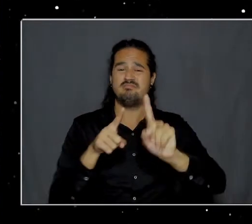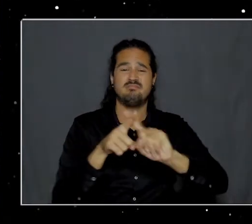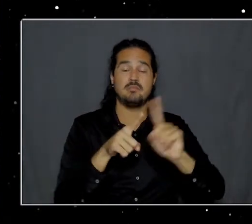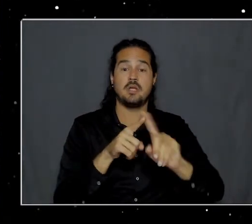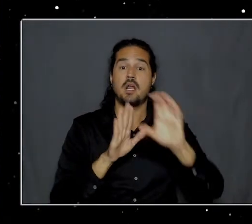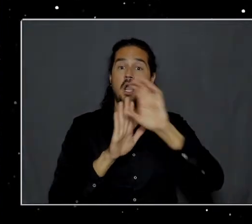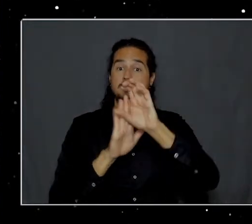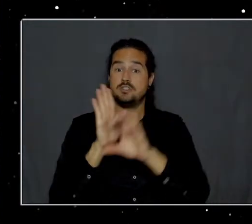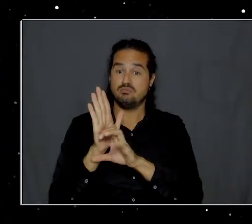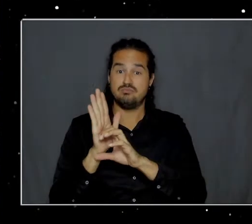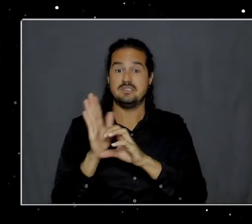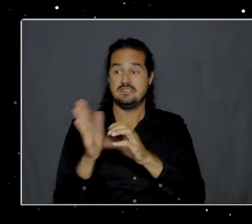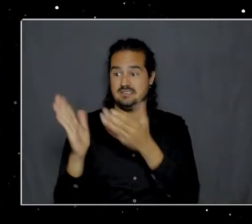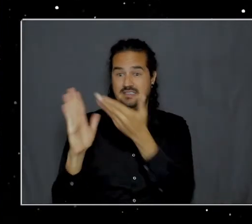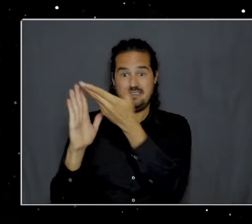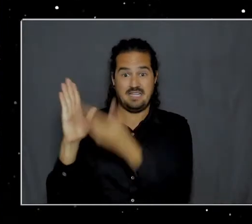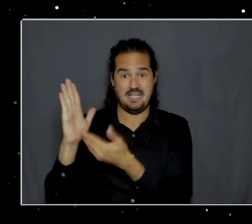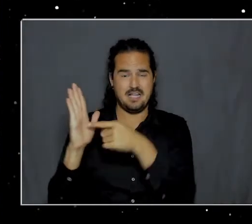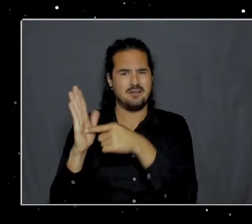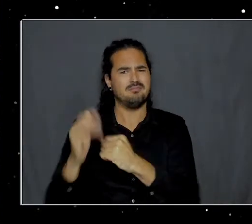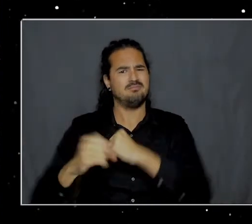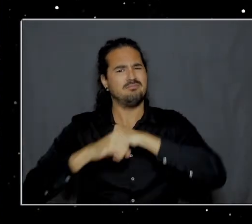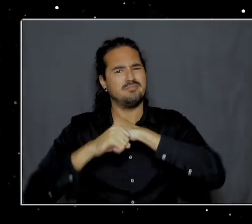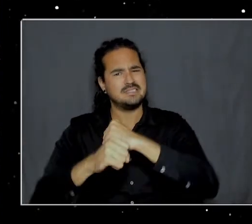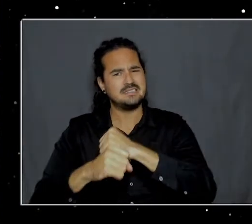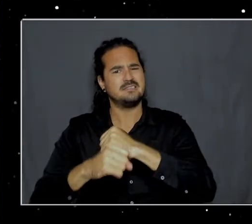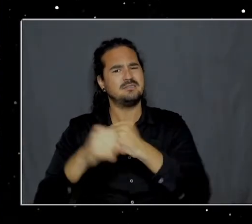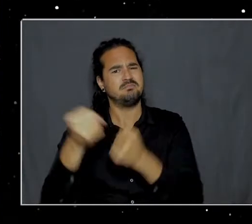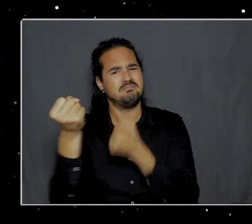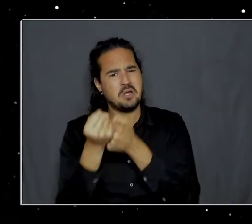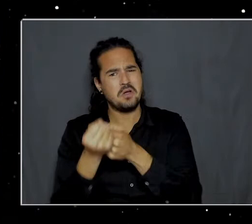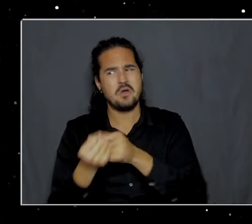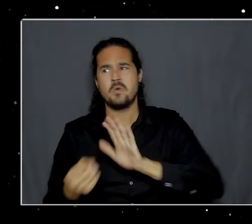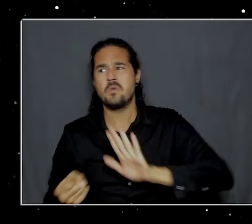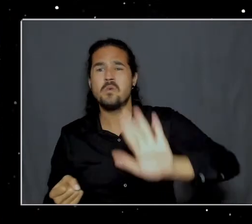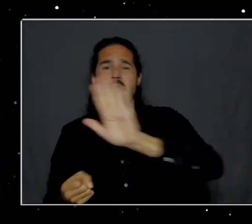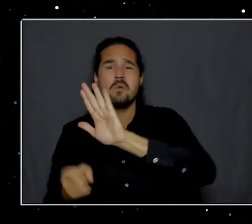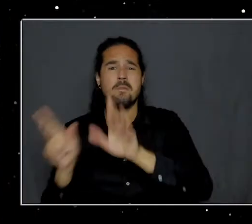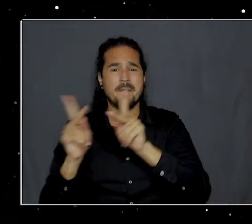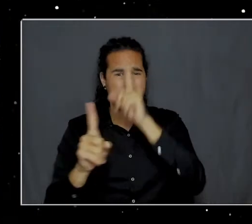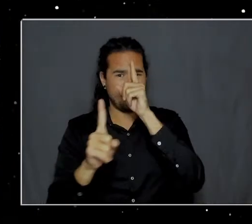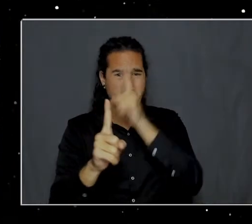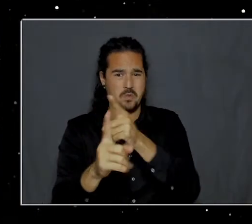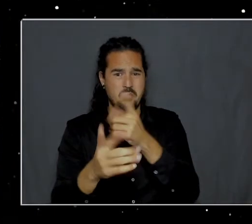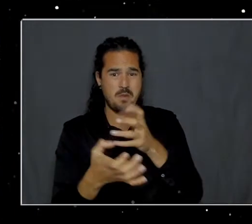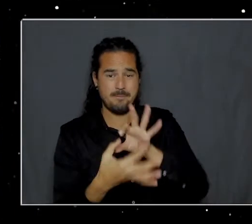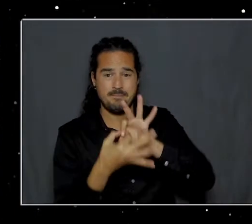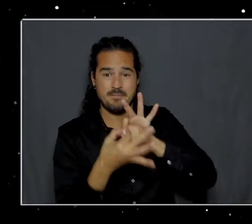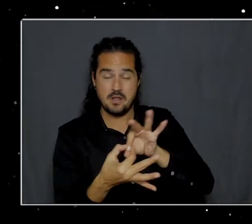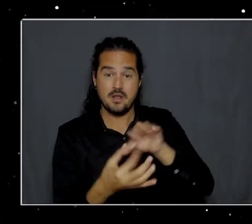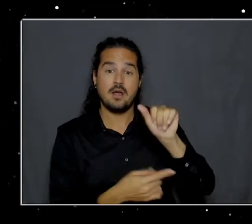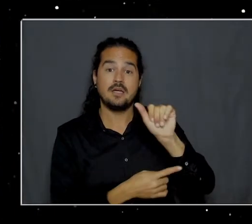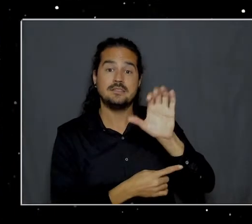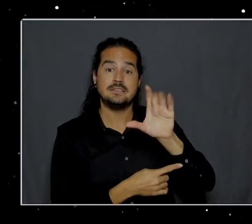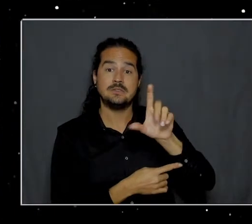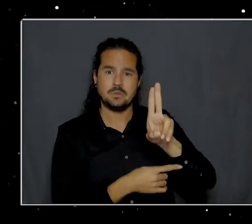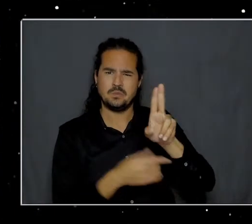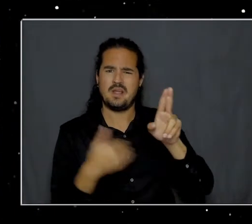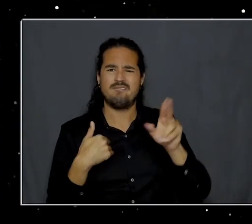IN ITS STRUCTURE IS THERE TO